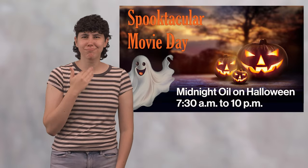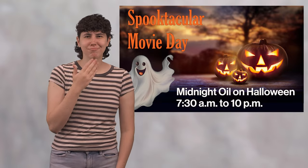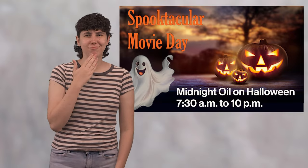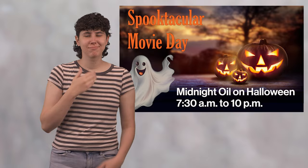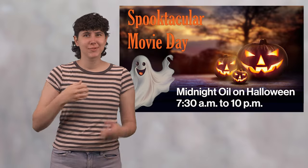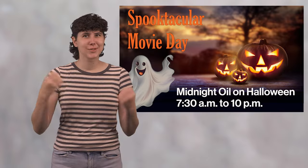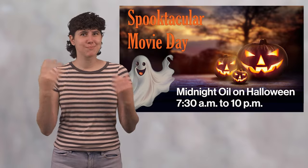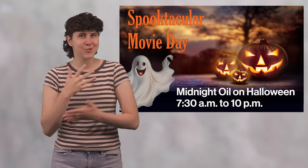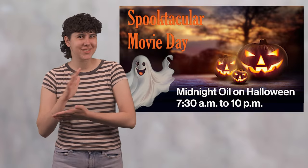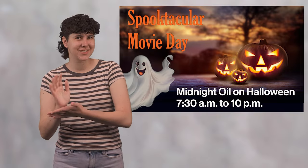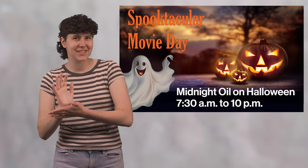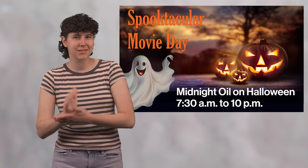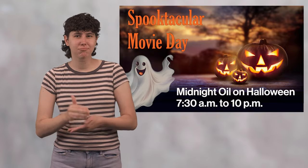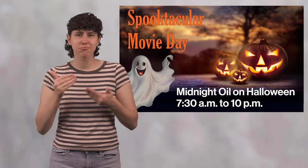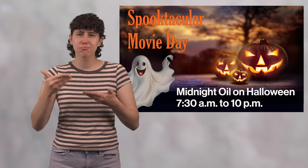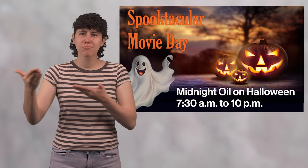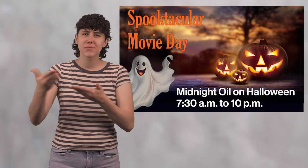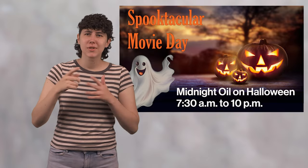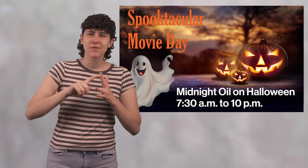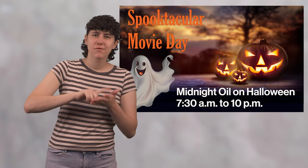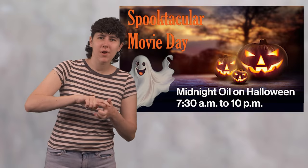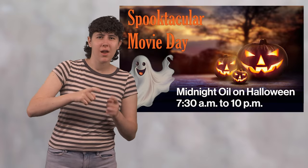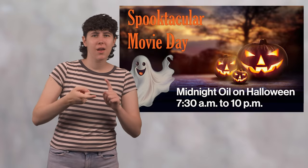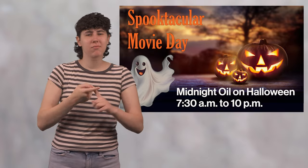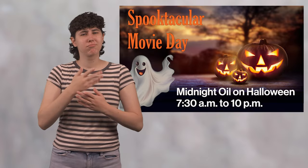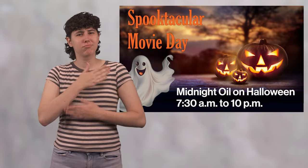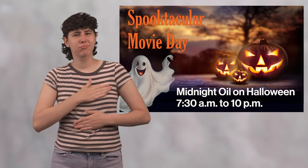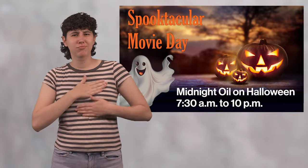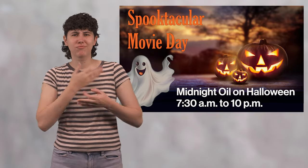full of fa-boo-lous treats and spooky scenes.